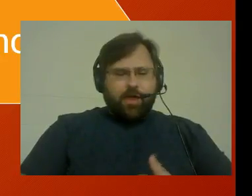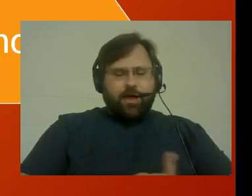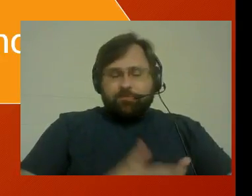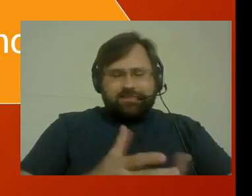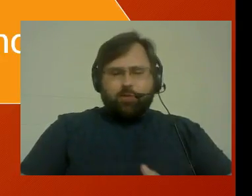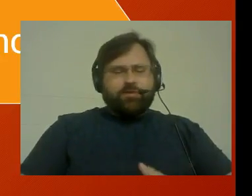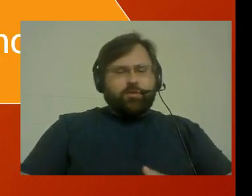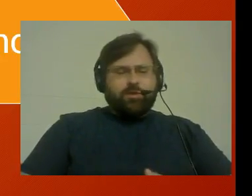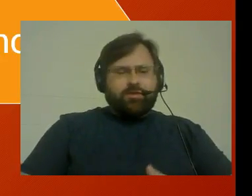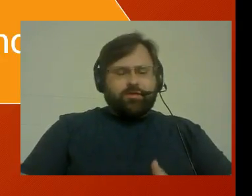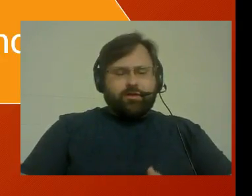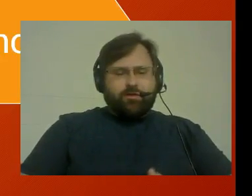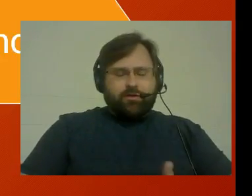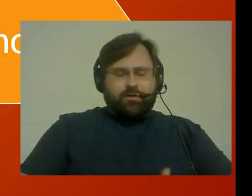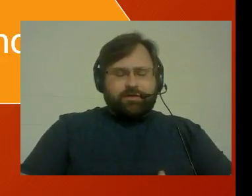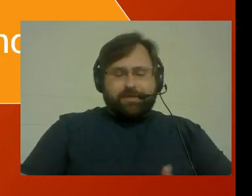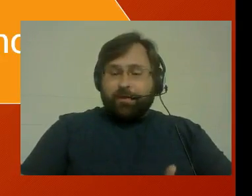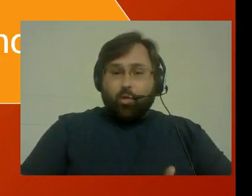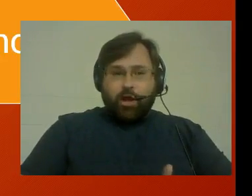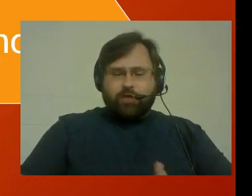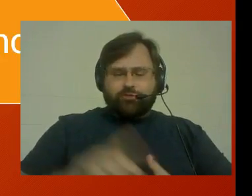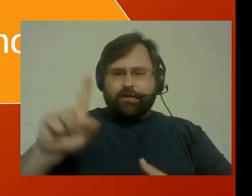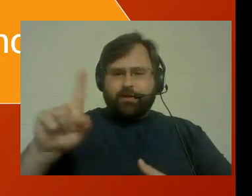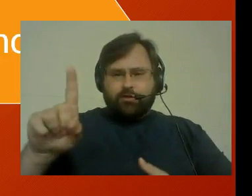let's start with with the the example being 100